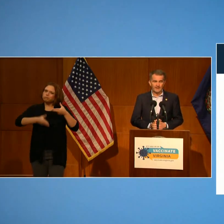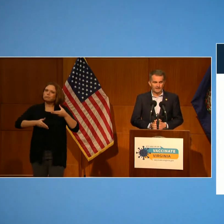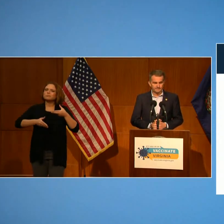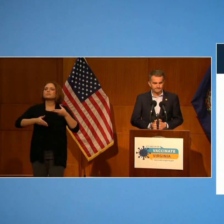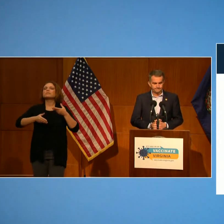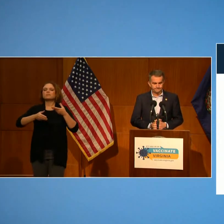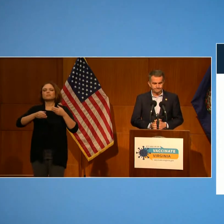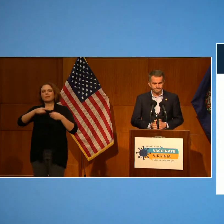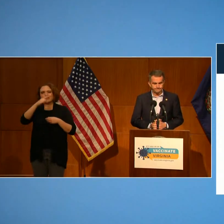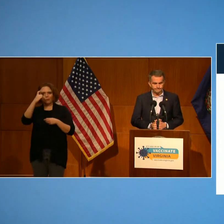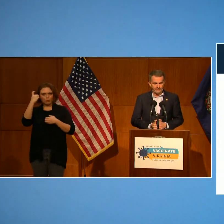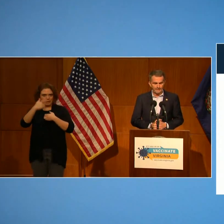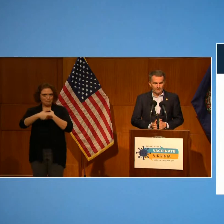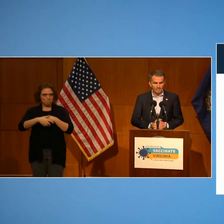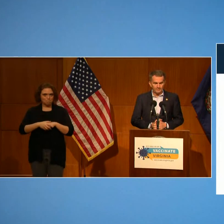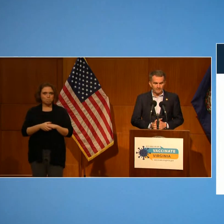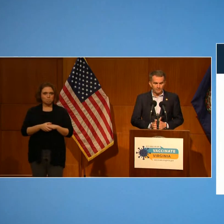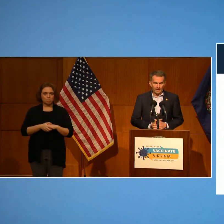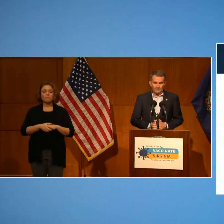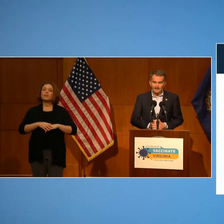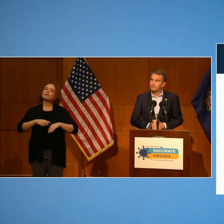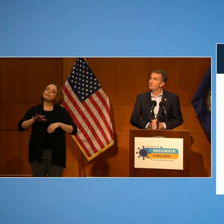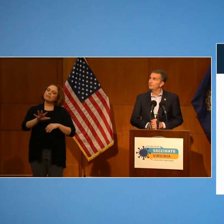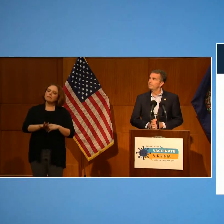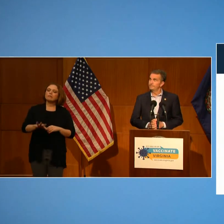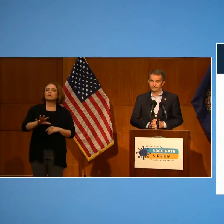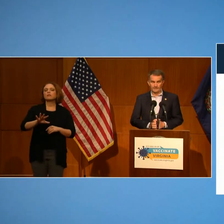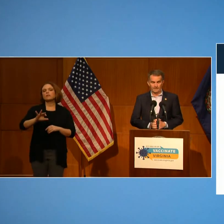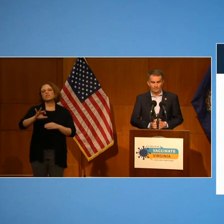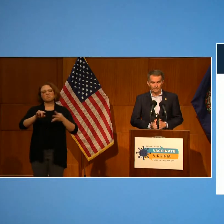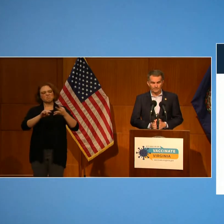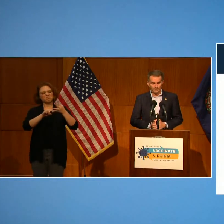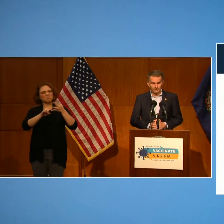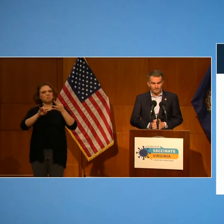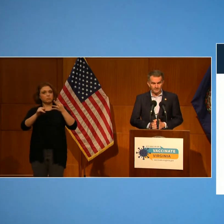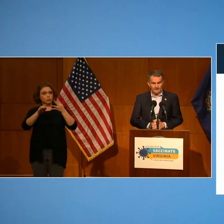ALMOST NOT COVID OUT WHEN THIS